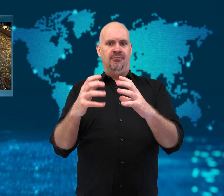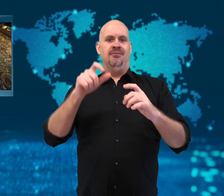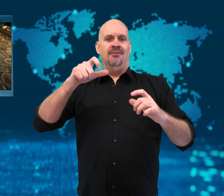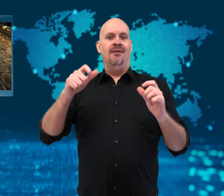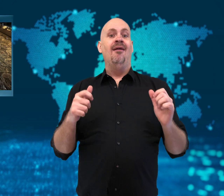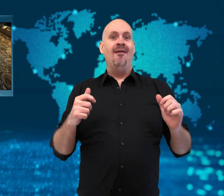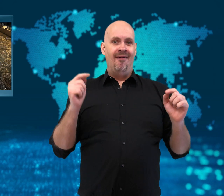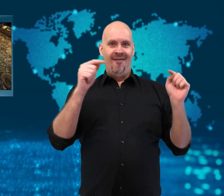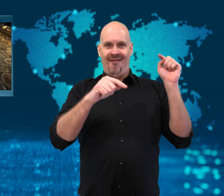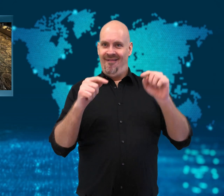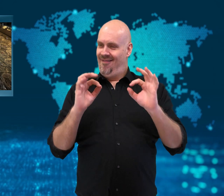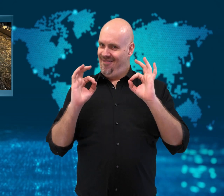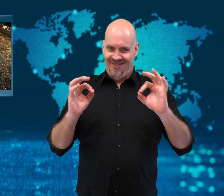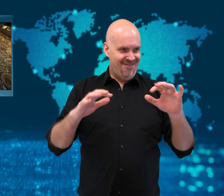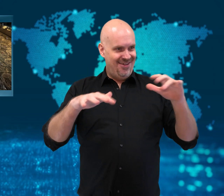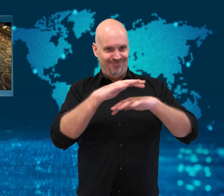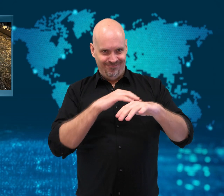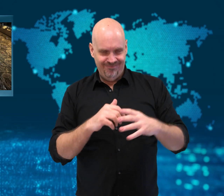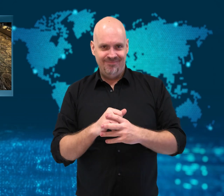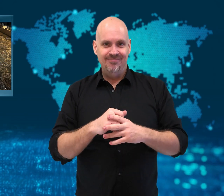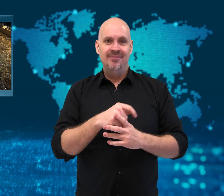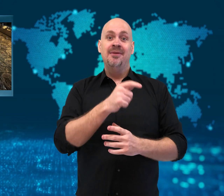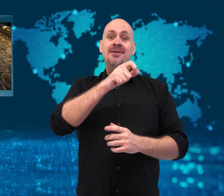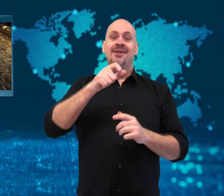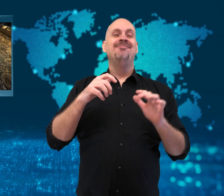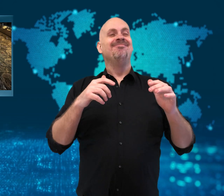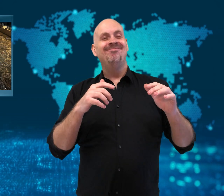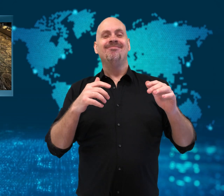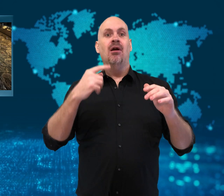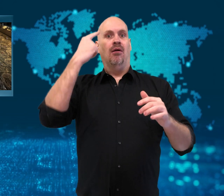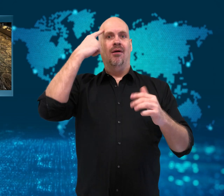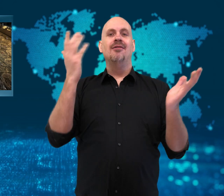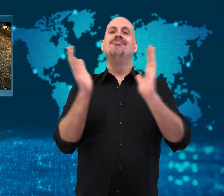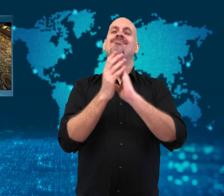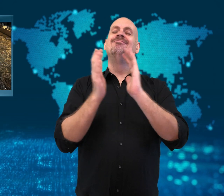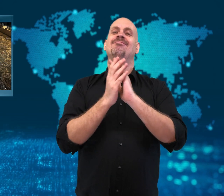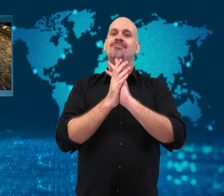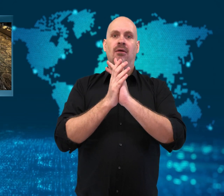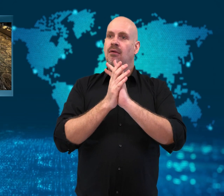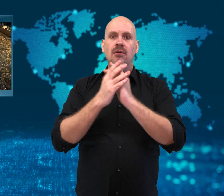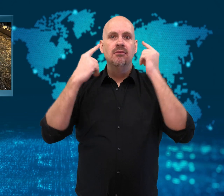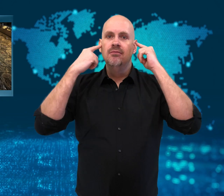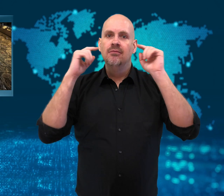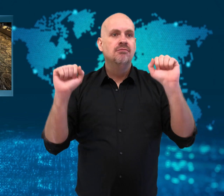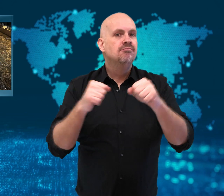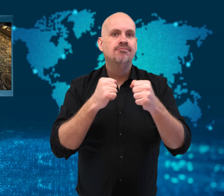The audience, realizing their applause was muted,